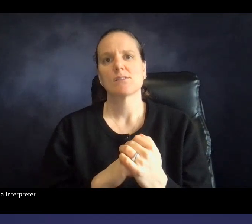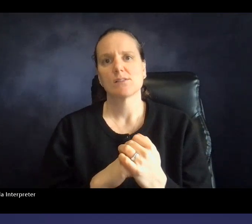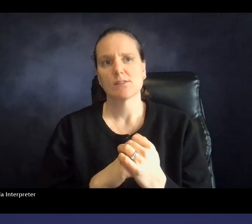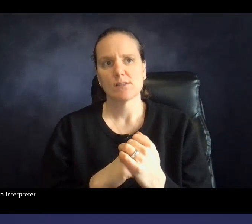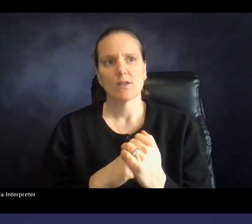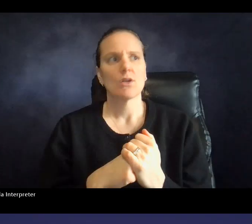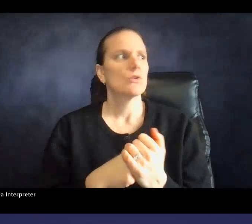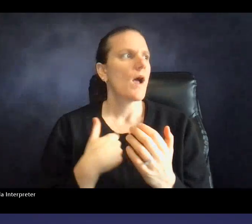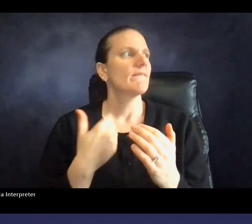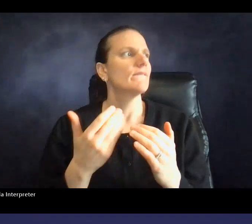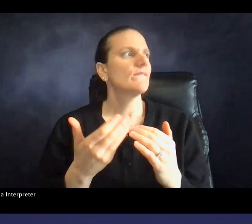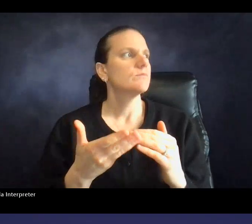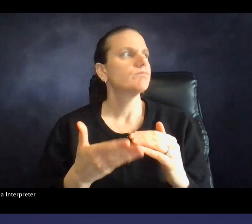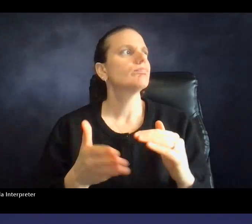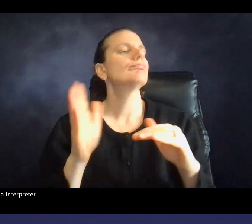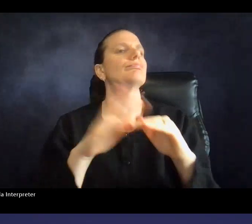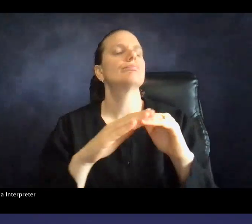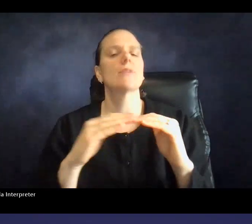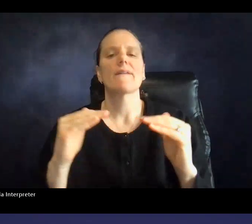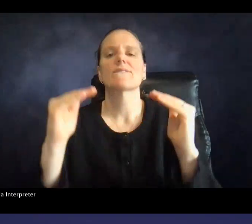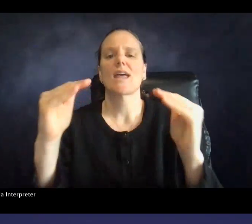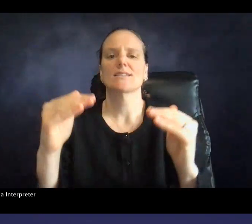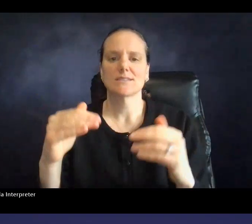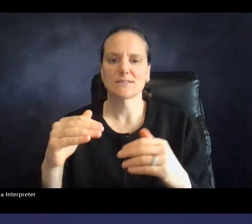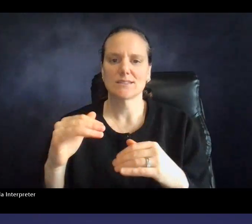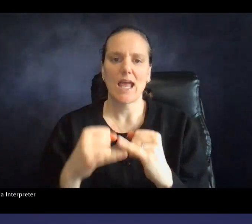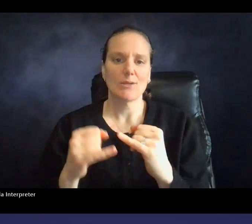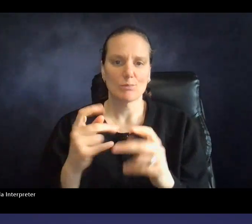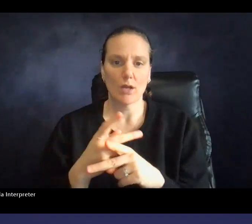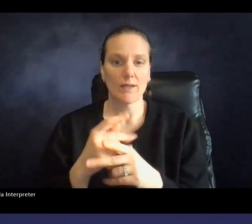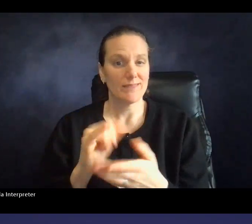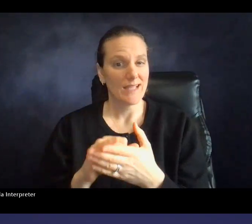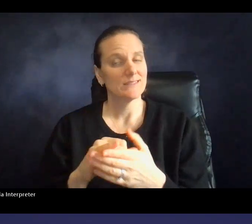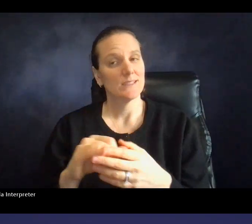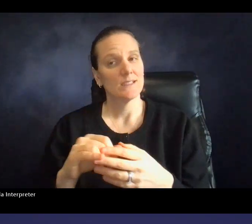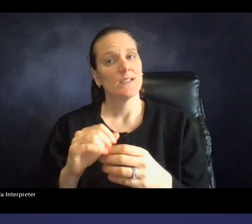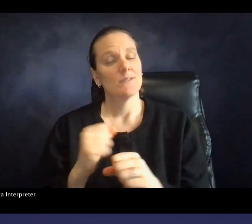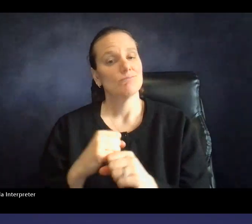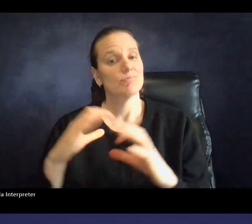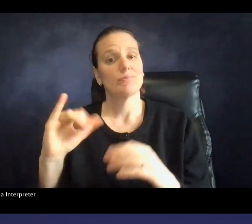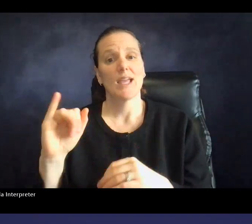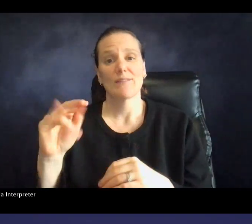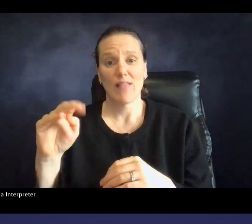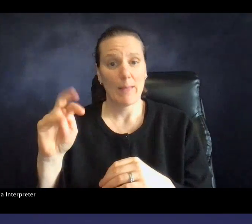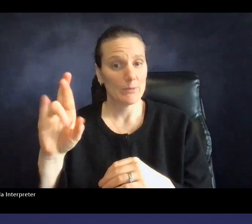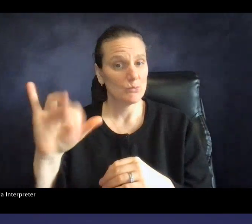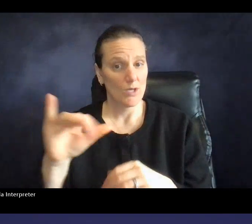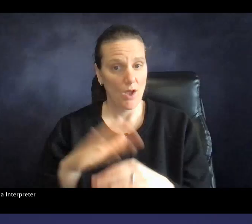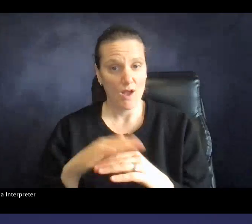elevated advanced glycation end products and those can be inflammatory to the system, better to eat your meat.